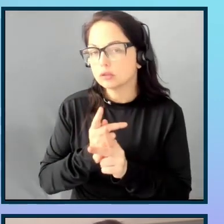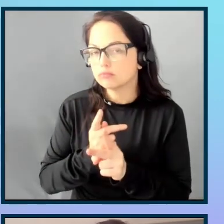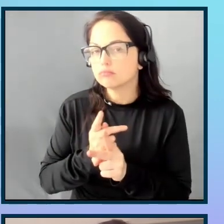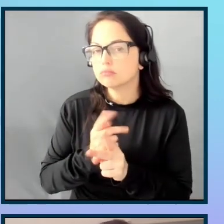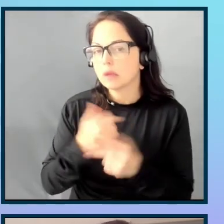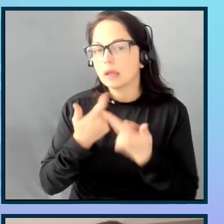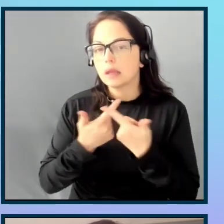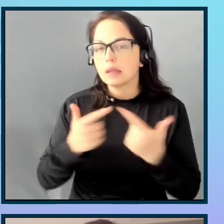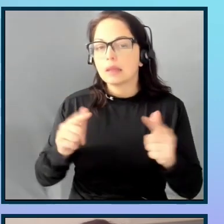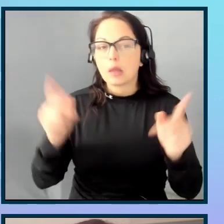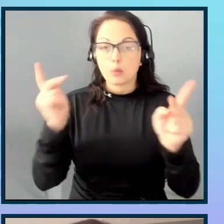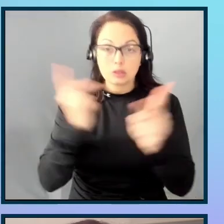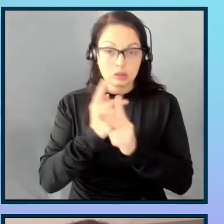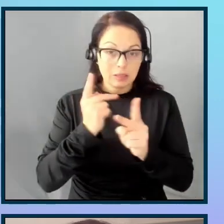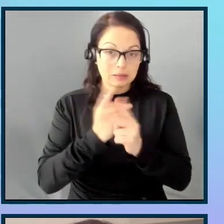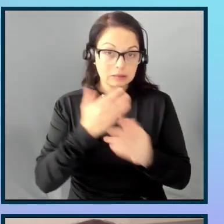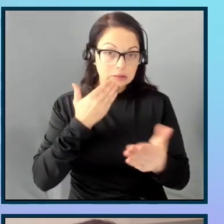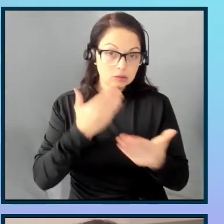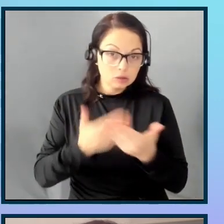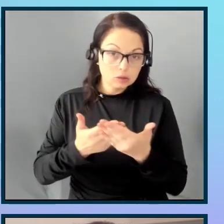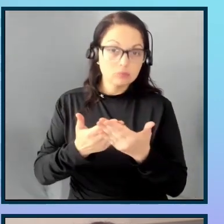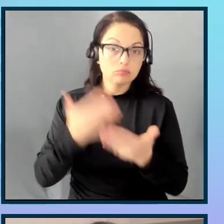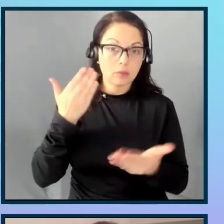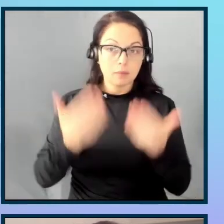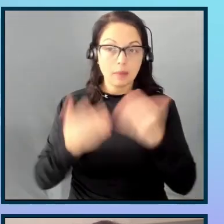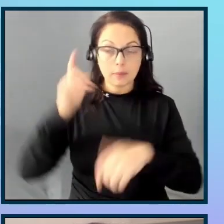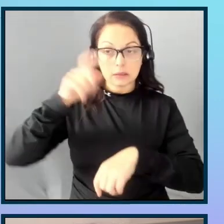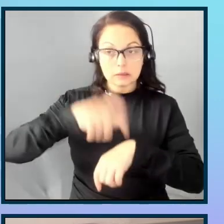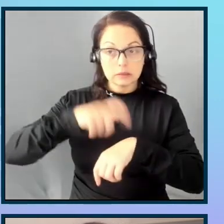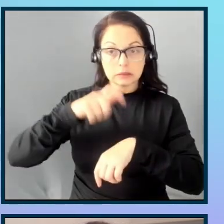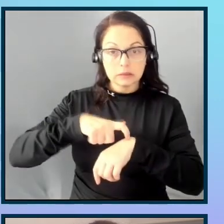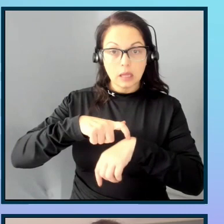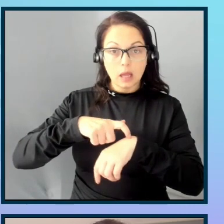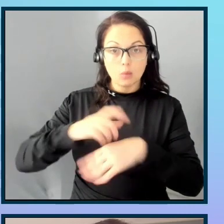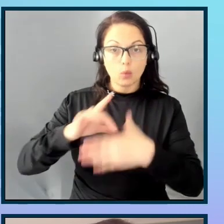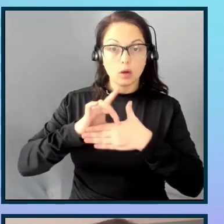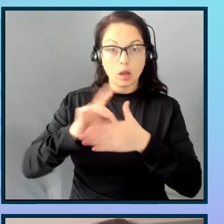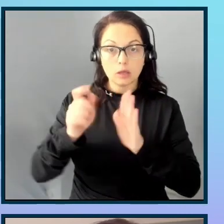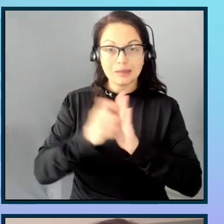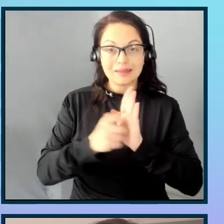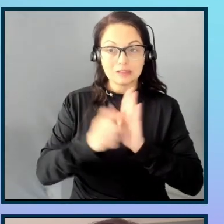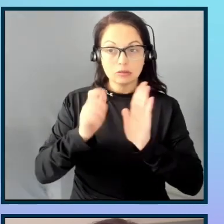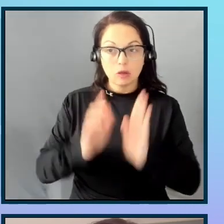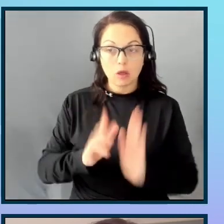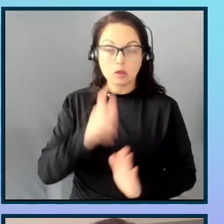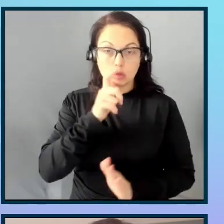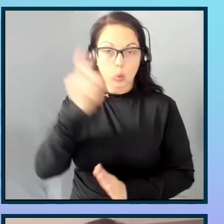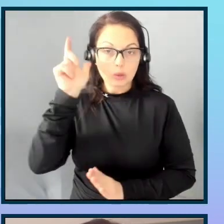and there may very well be a time where content authors no longer need to indicate the language of things